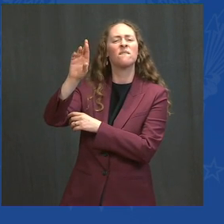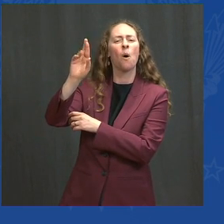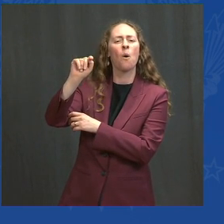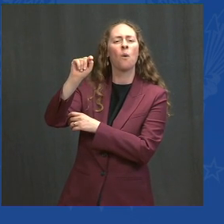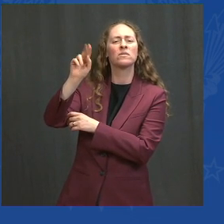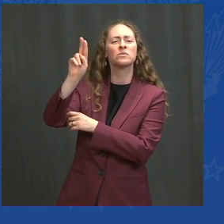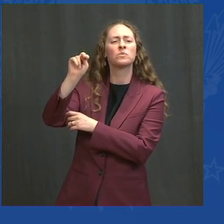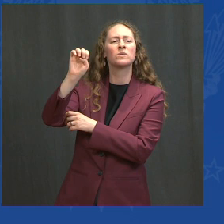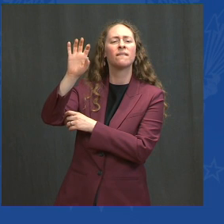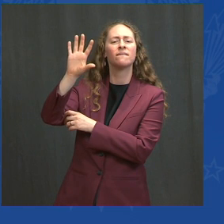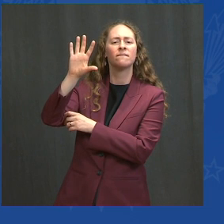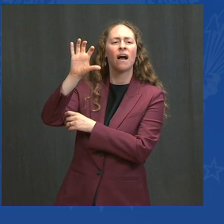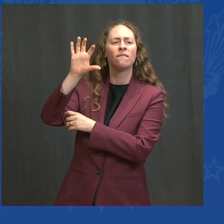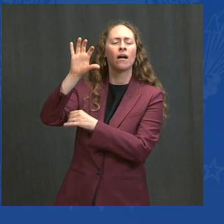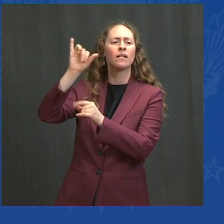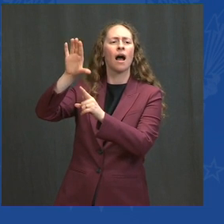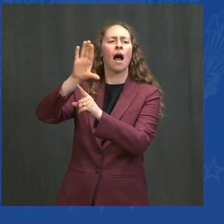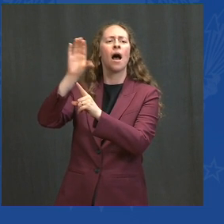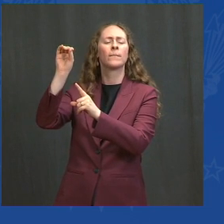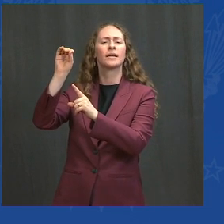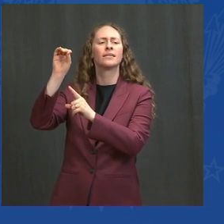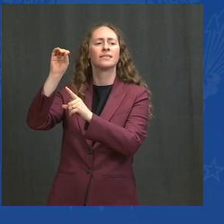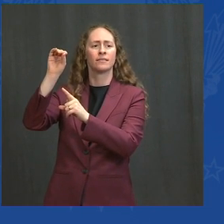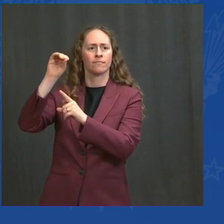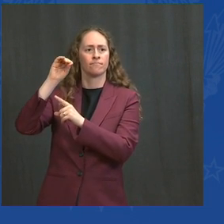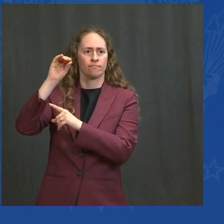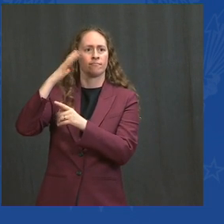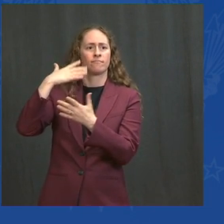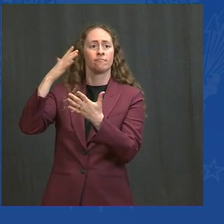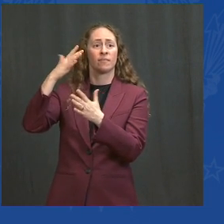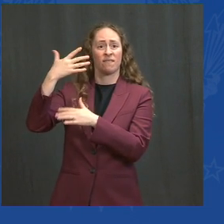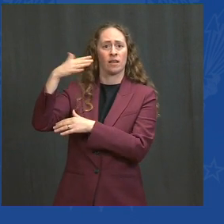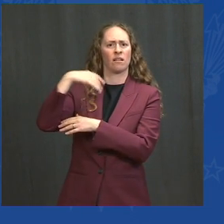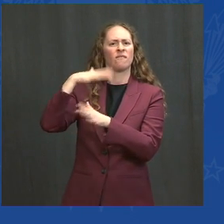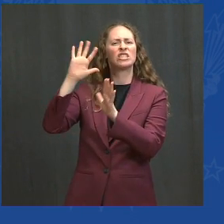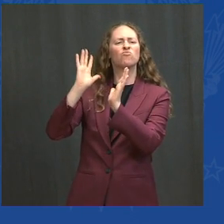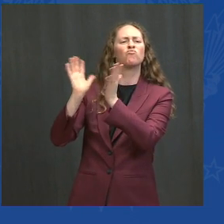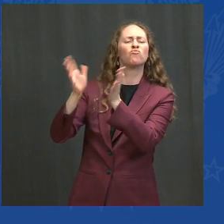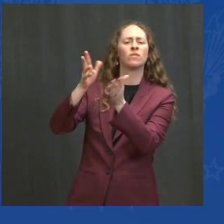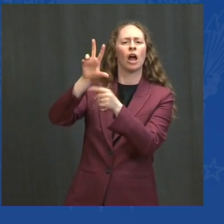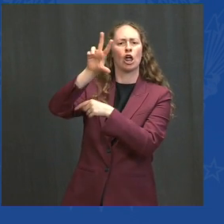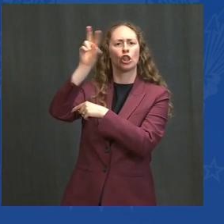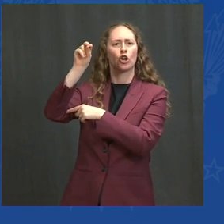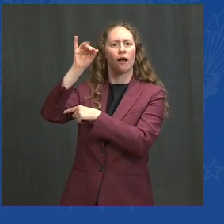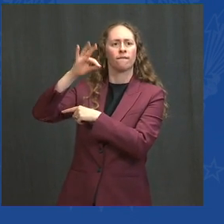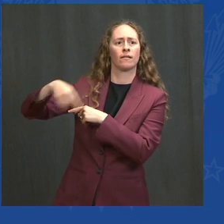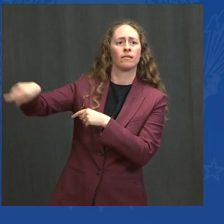I mean, 30 -- excuse me -- paid zero taxes, and they made billions of dollars.